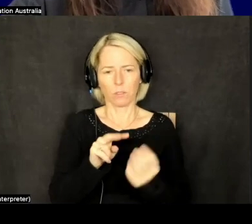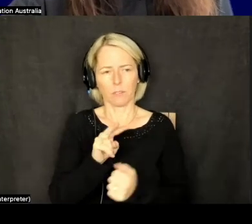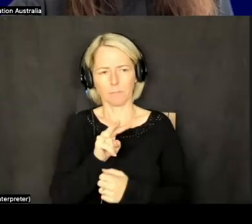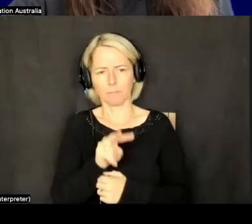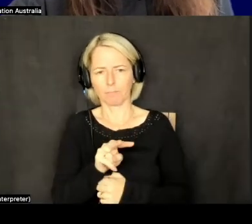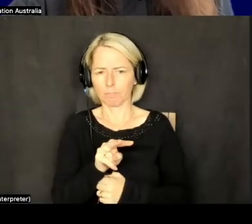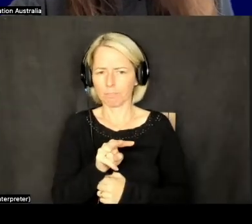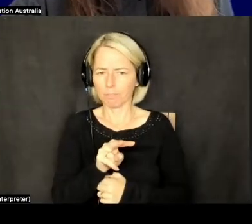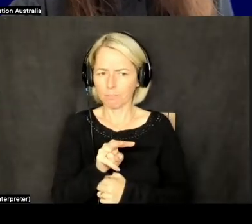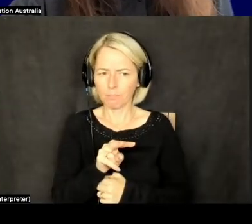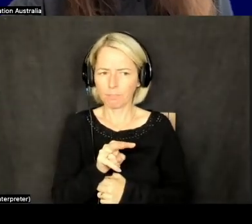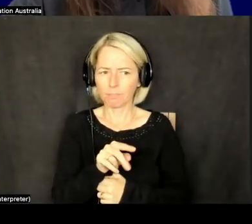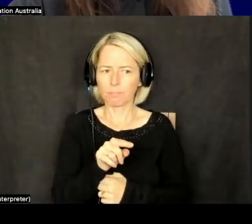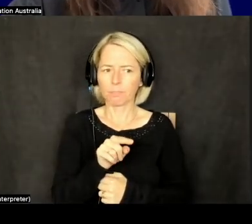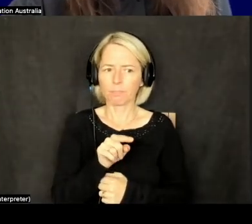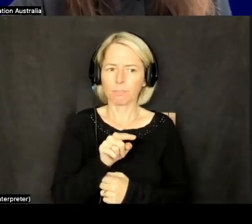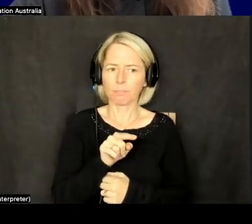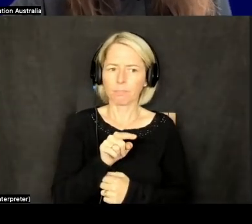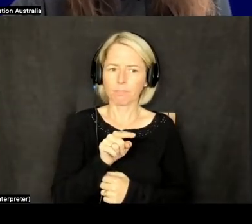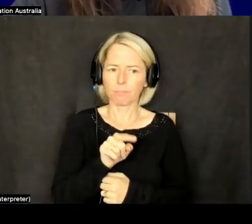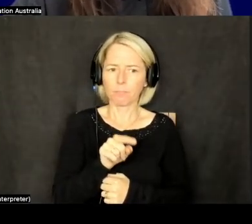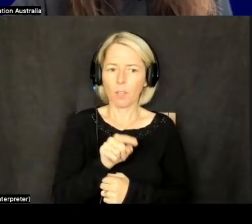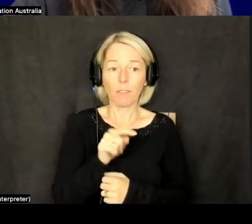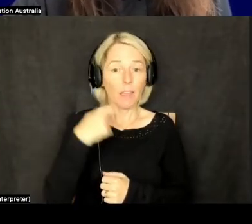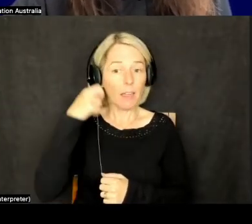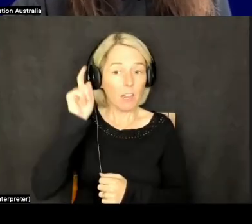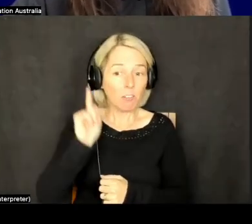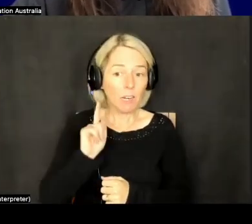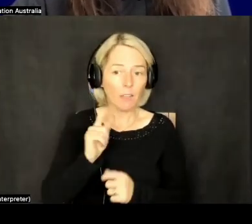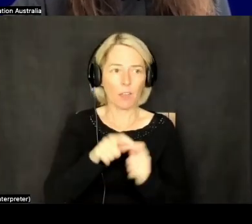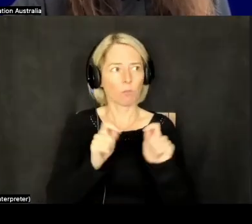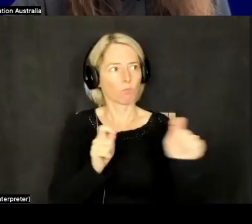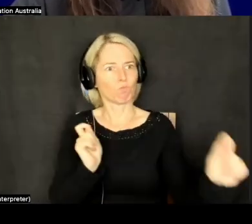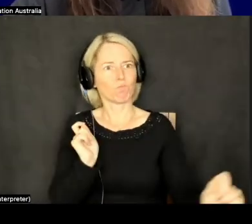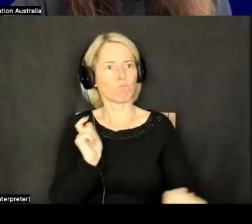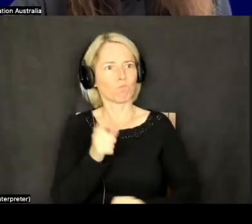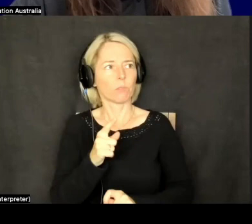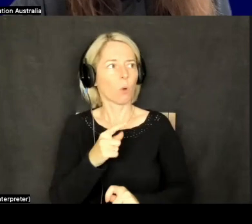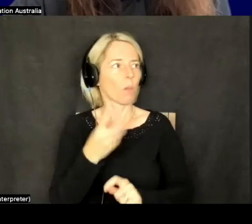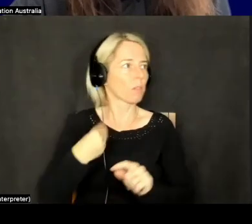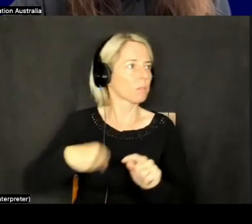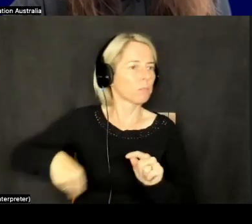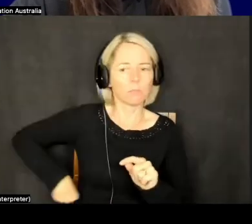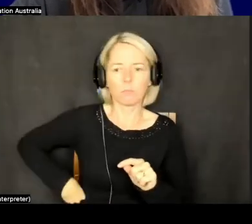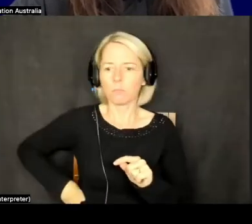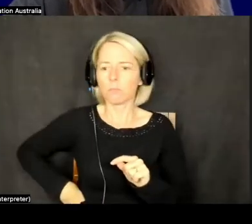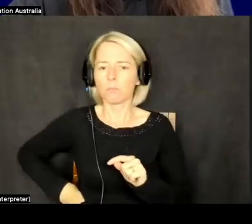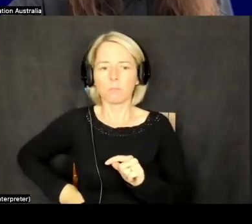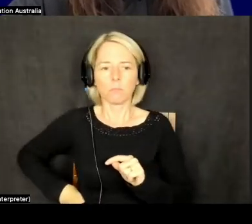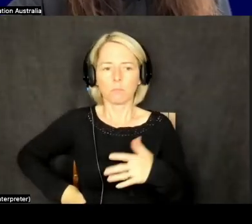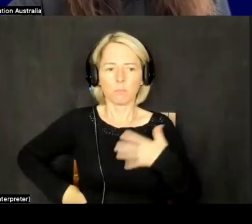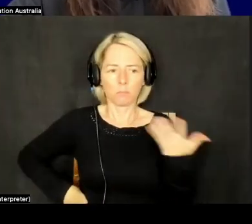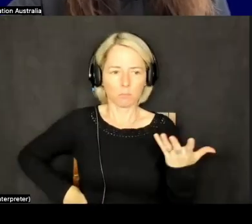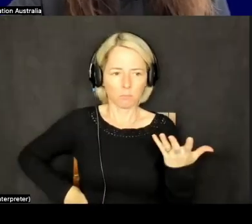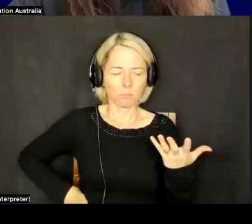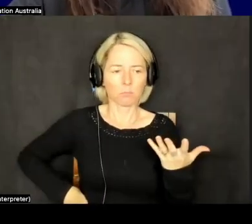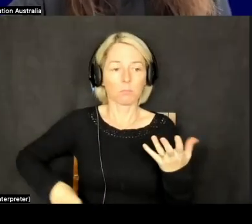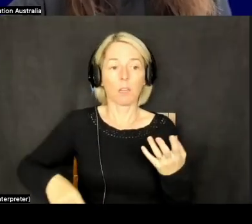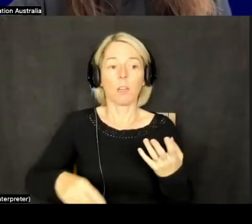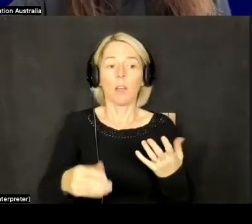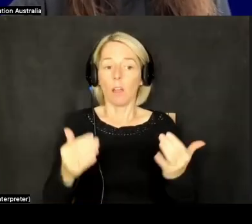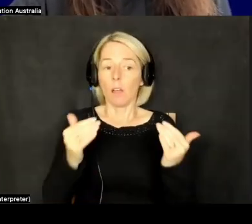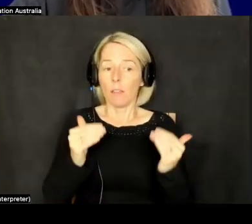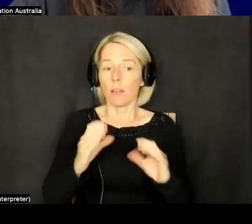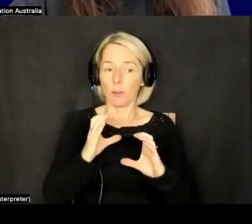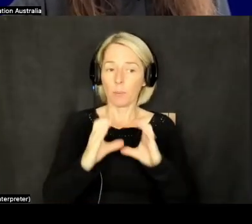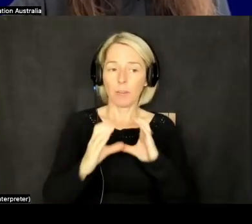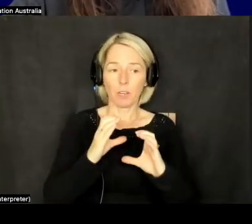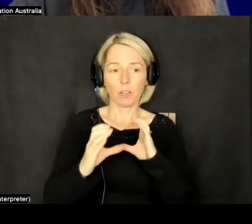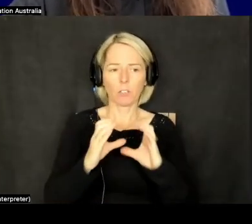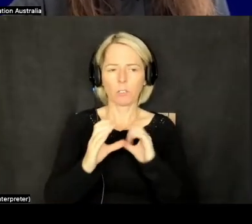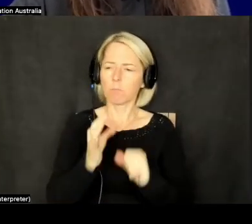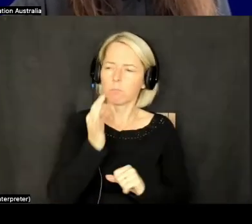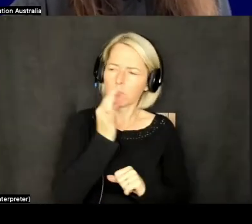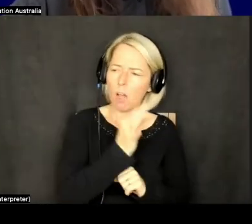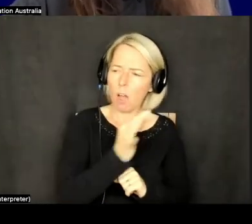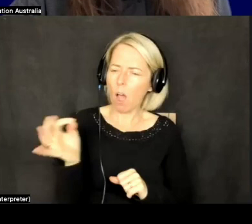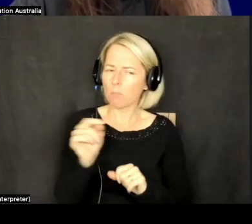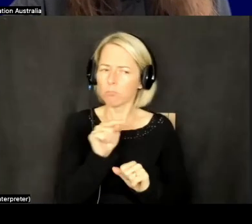threw or hid their hearing aids. Communication – when asked about, the communication provided